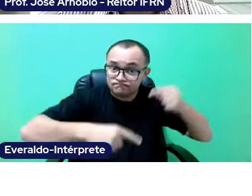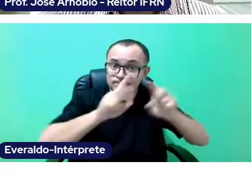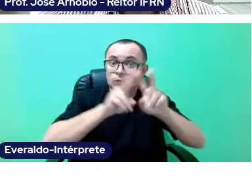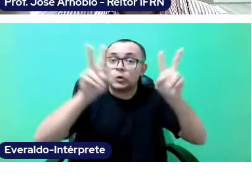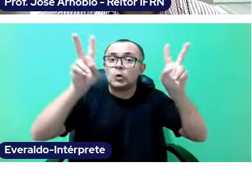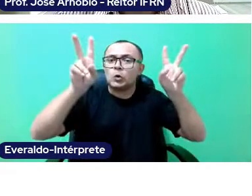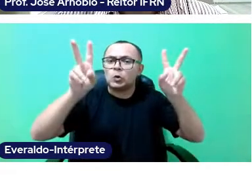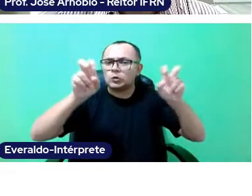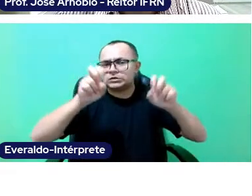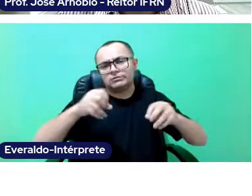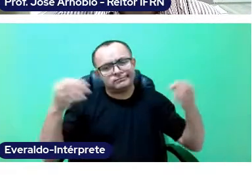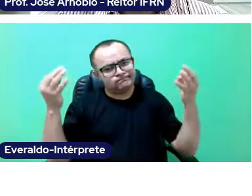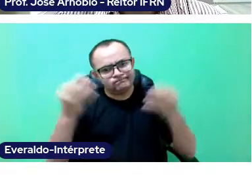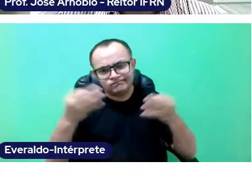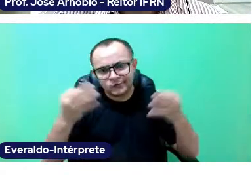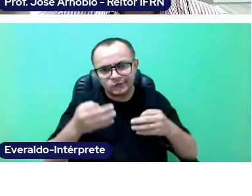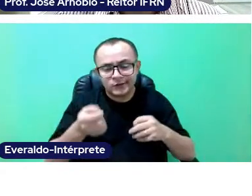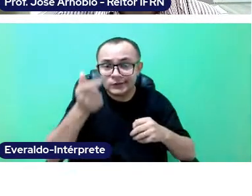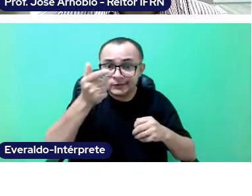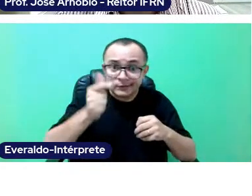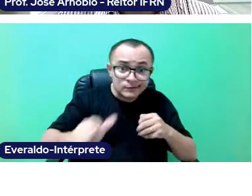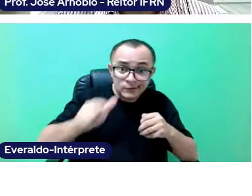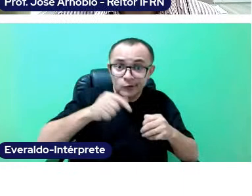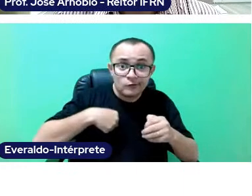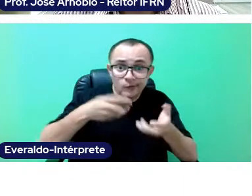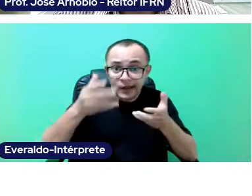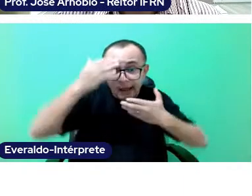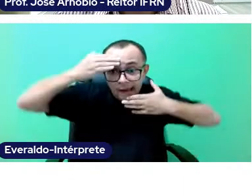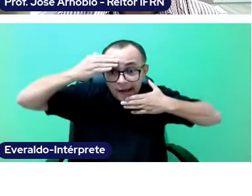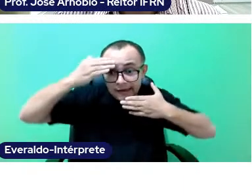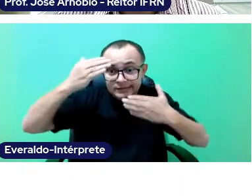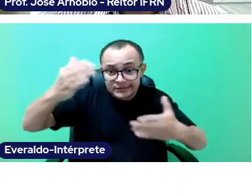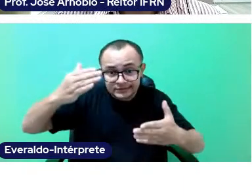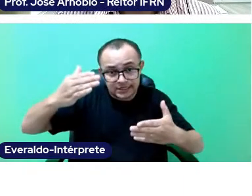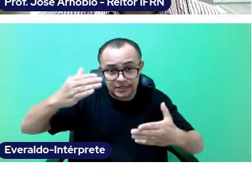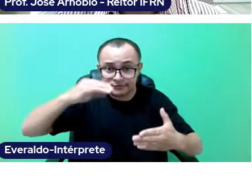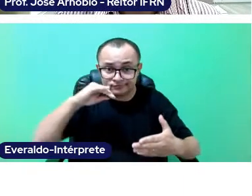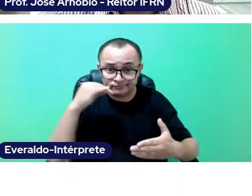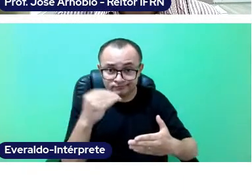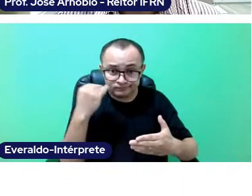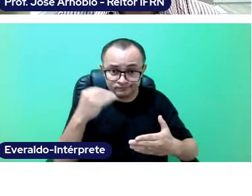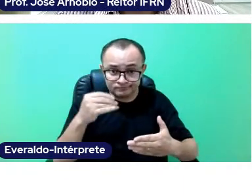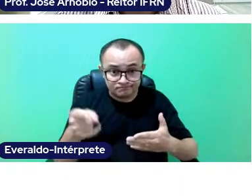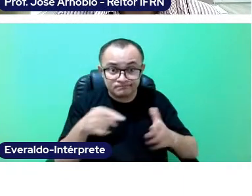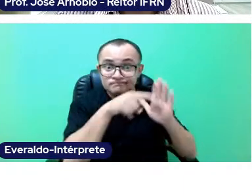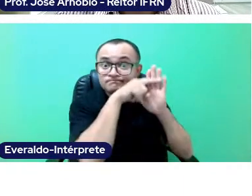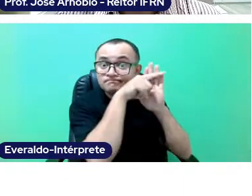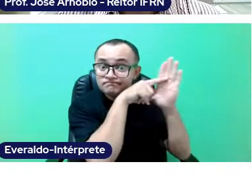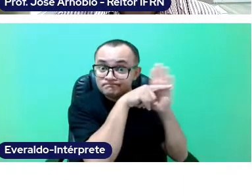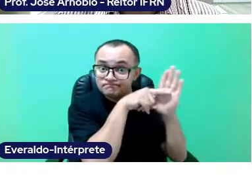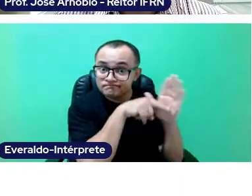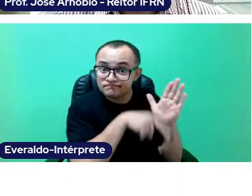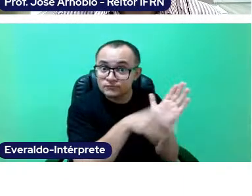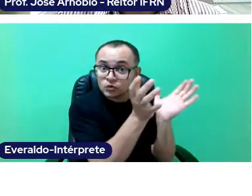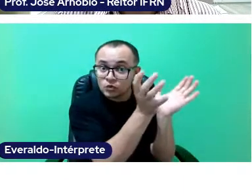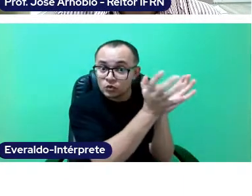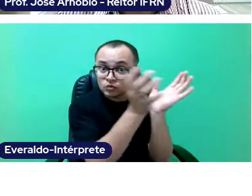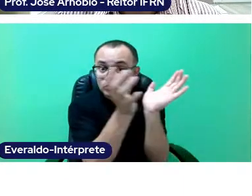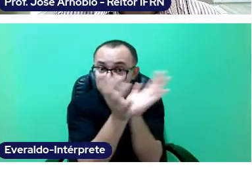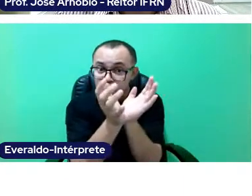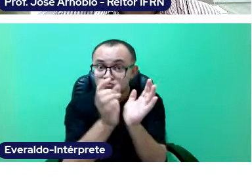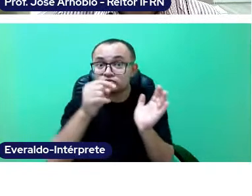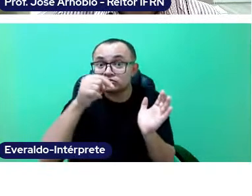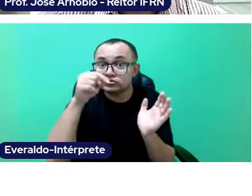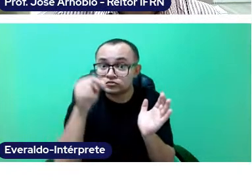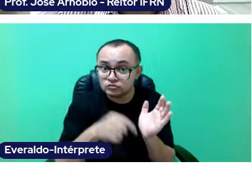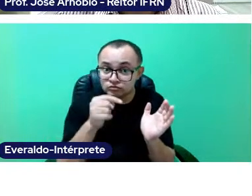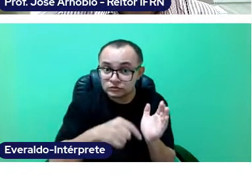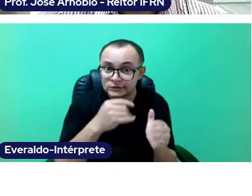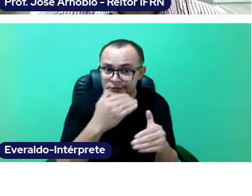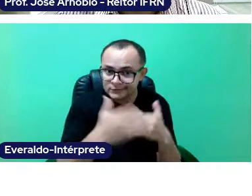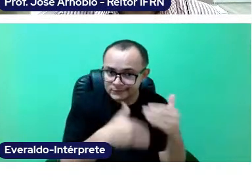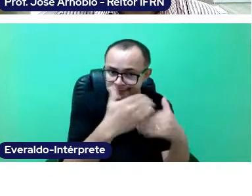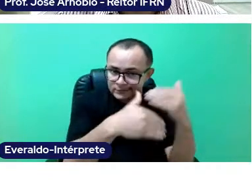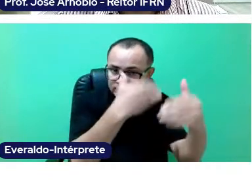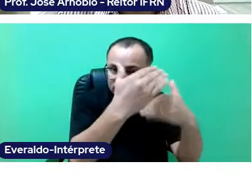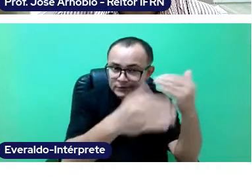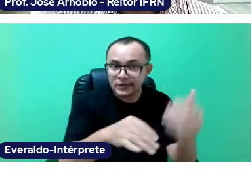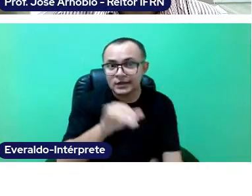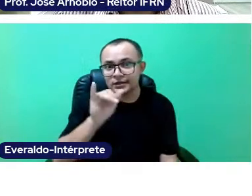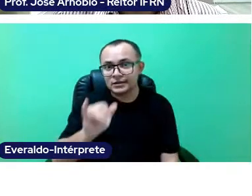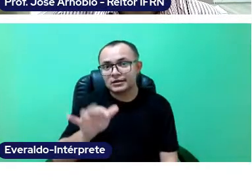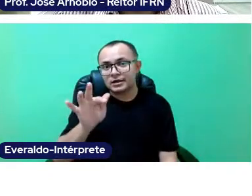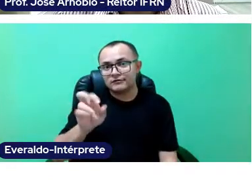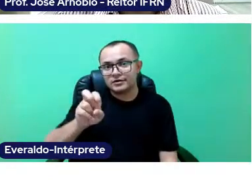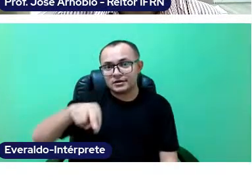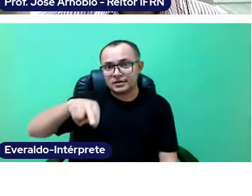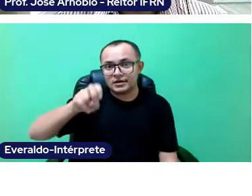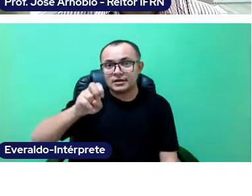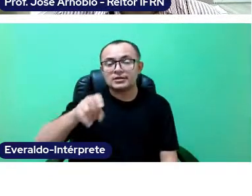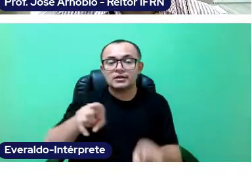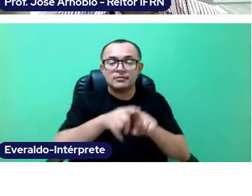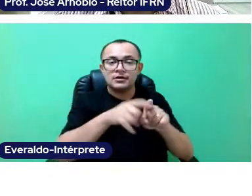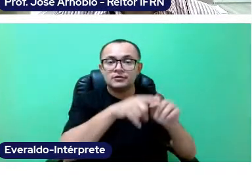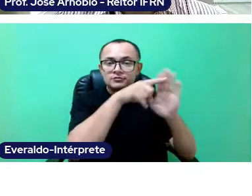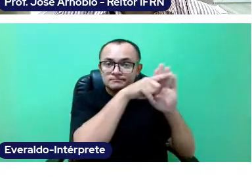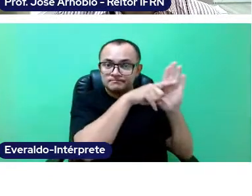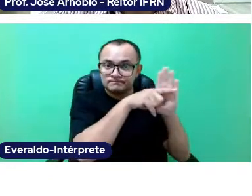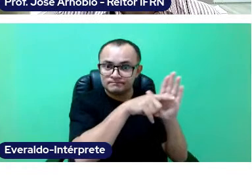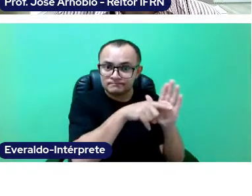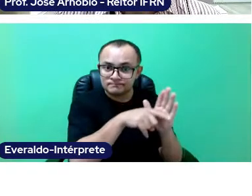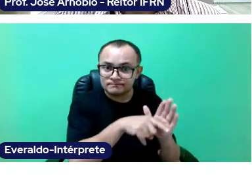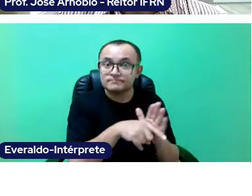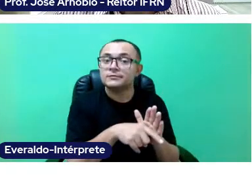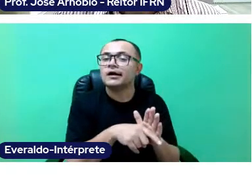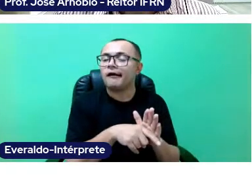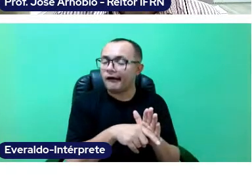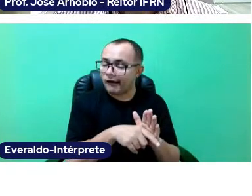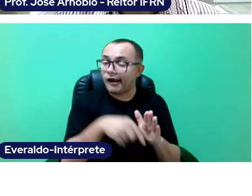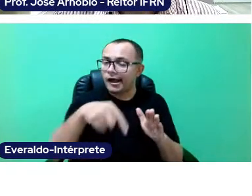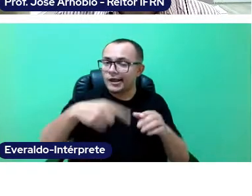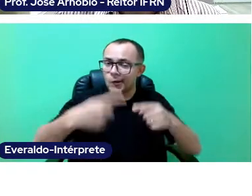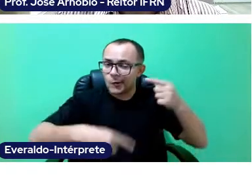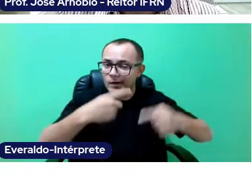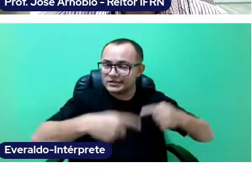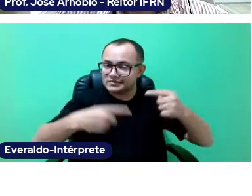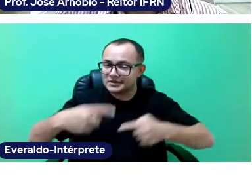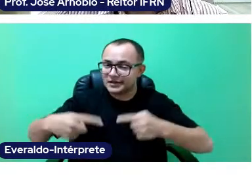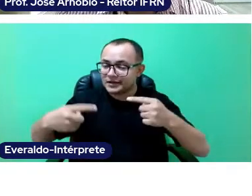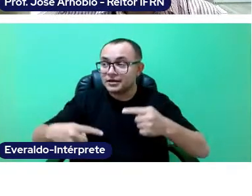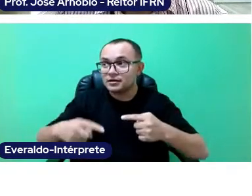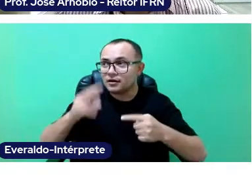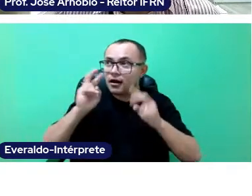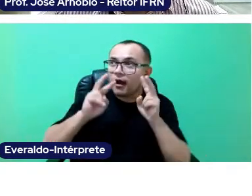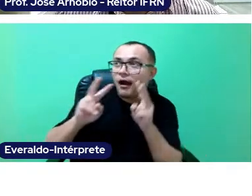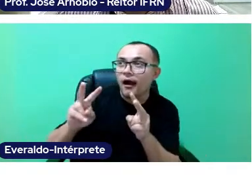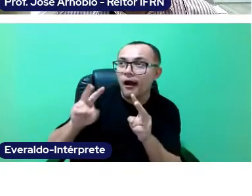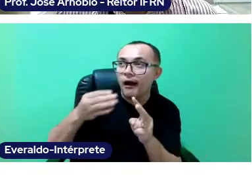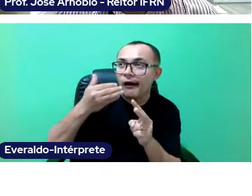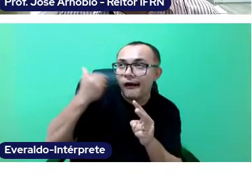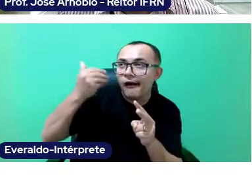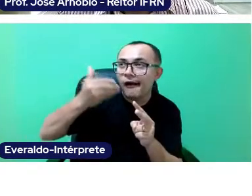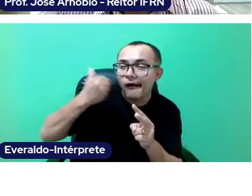Once more, I want to thank you for the opportunity, and stress that the researchers present here today will have a lot to retain from the debates and discussions produced in this event.